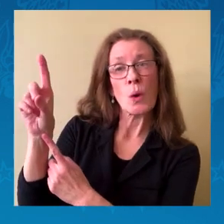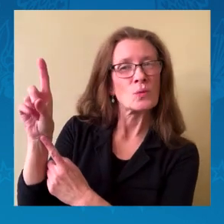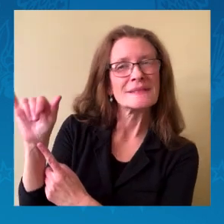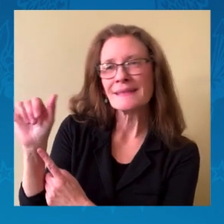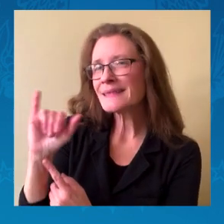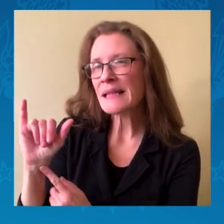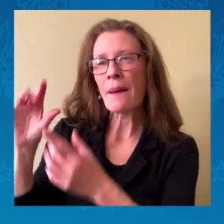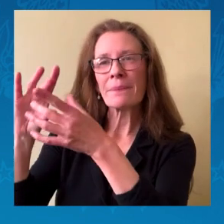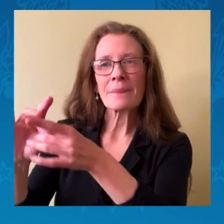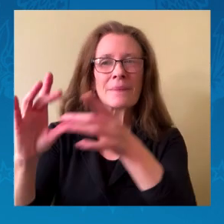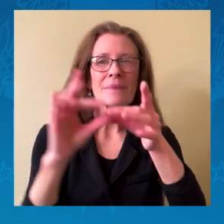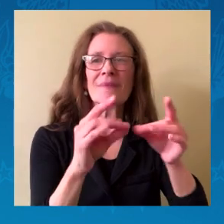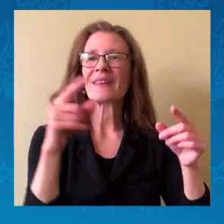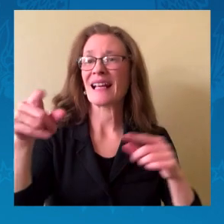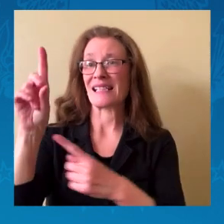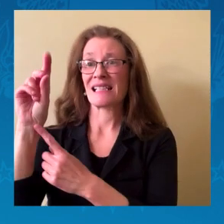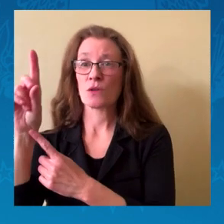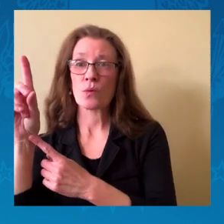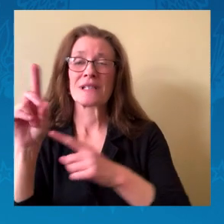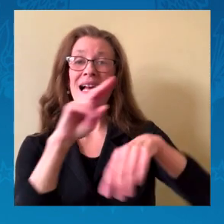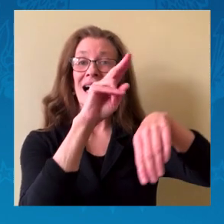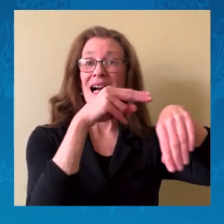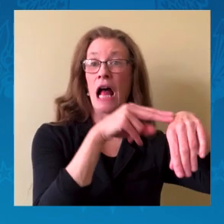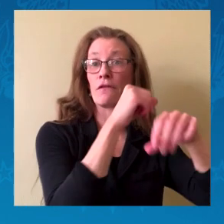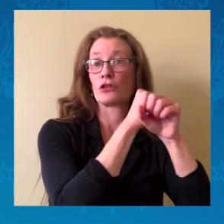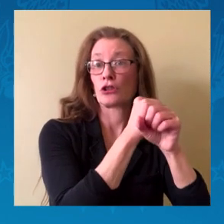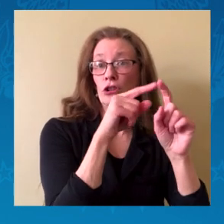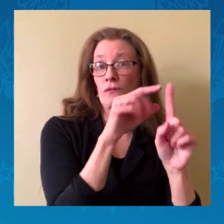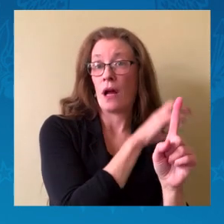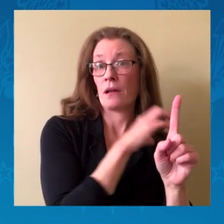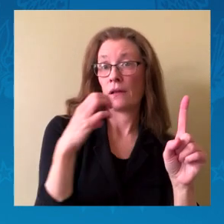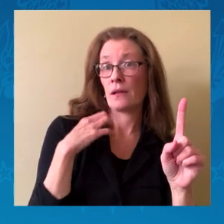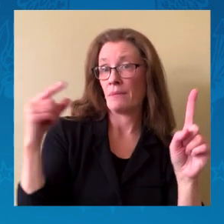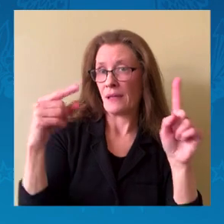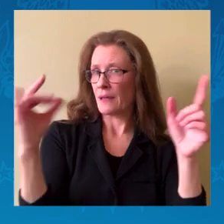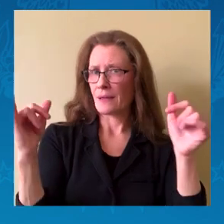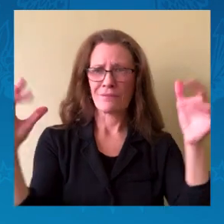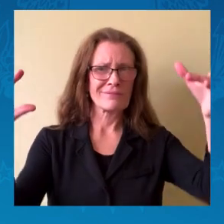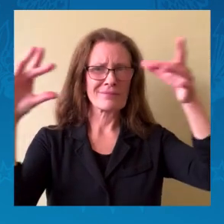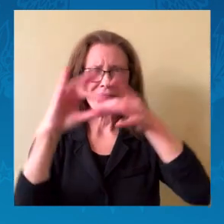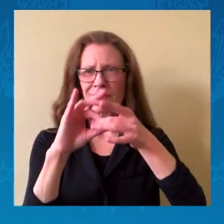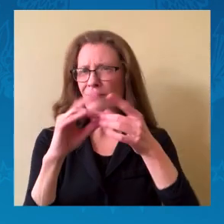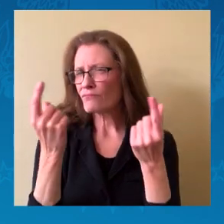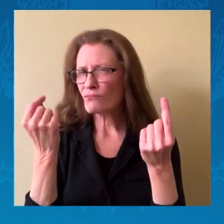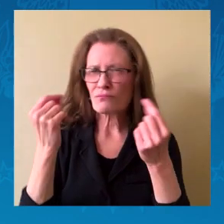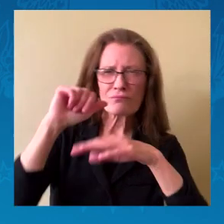to develop a national security perspective on what should be the international rules and norms.